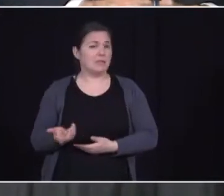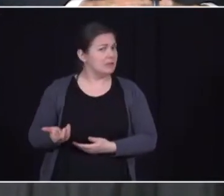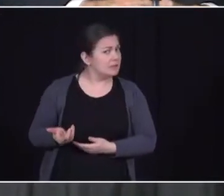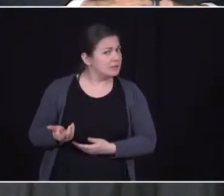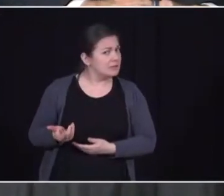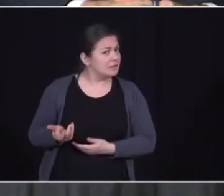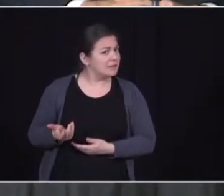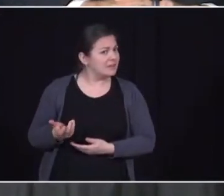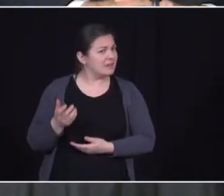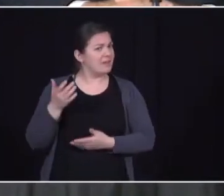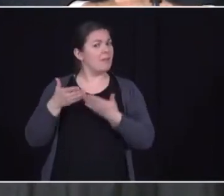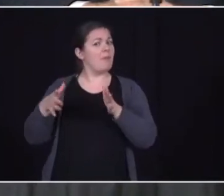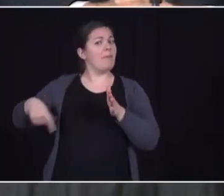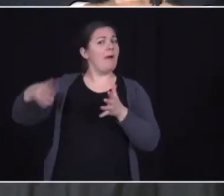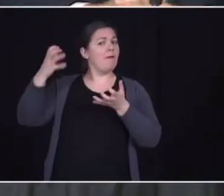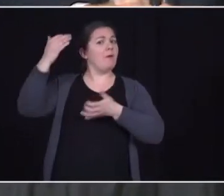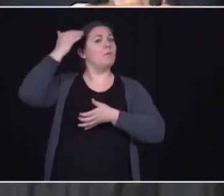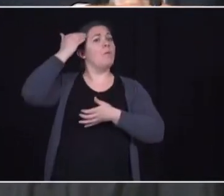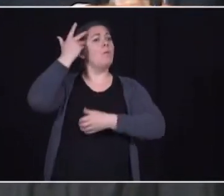I believe on a weekly basis